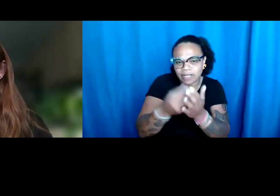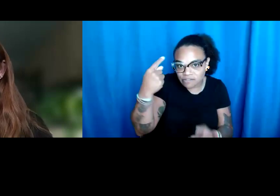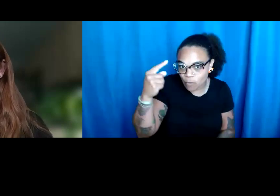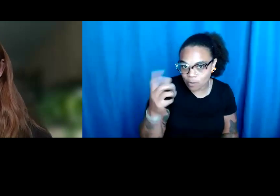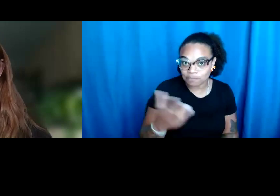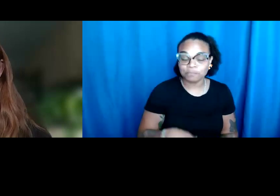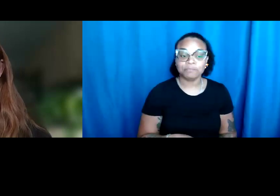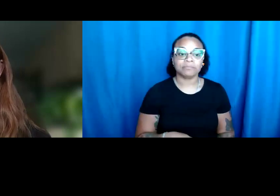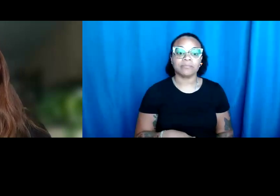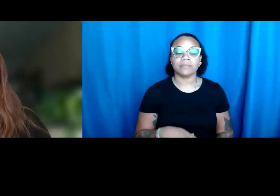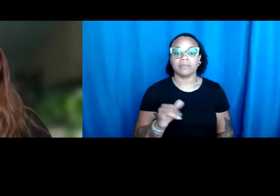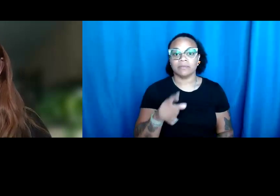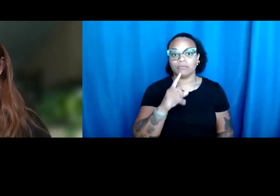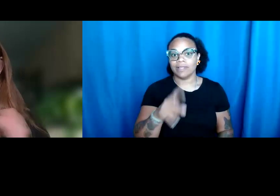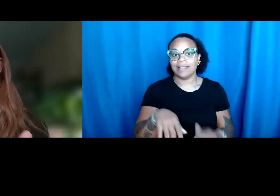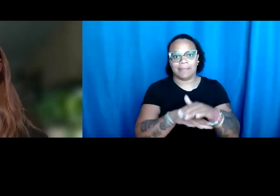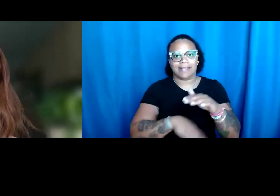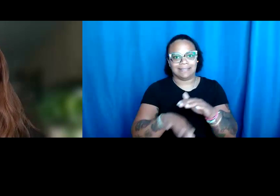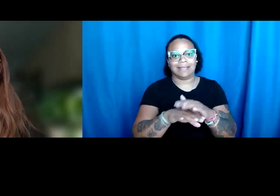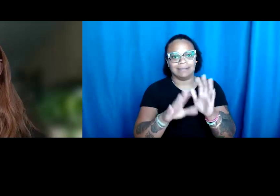So those are really our basic asks at the very beginning.